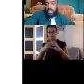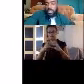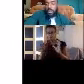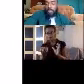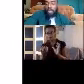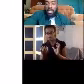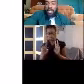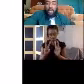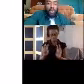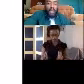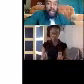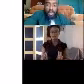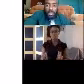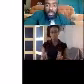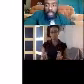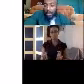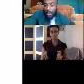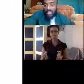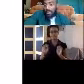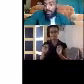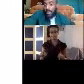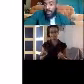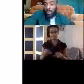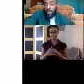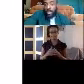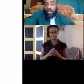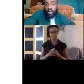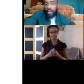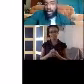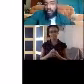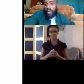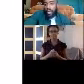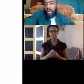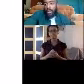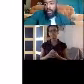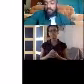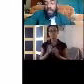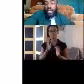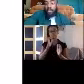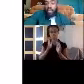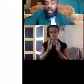that's maybe an easy win, and maybe it's something that you're already thinking of. But then,